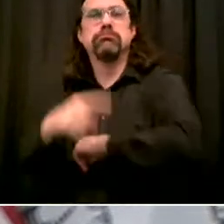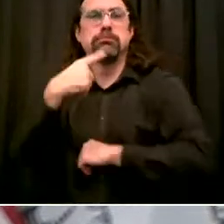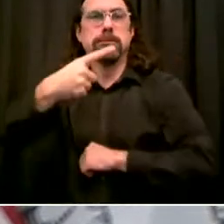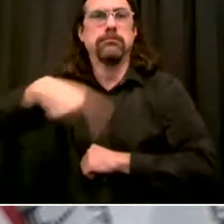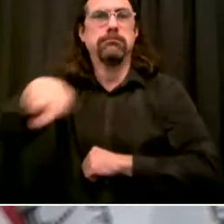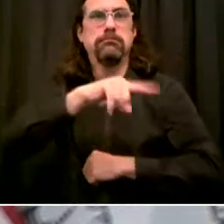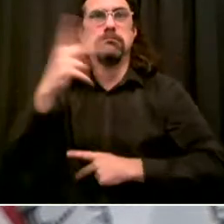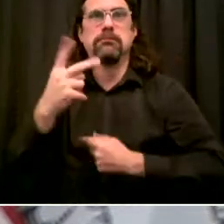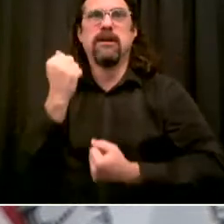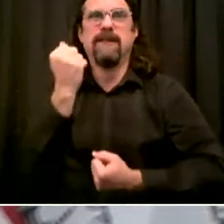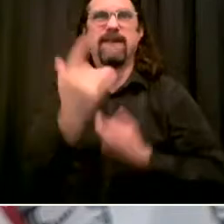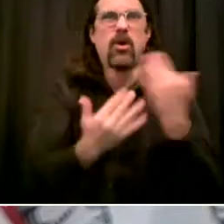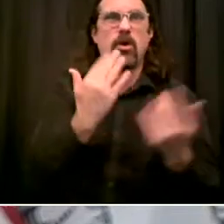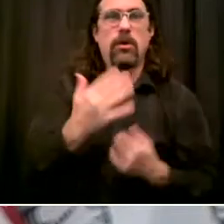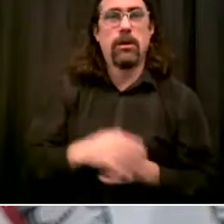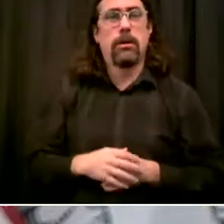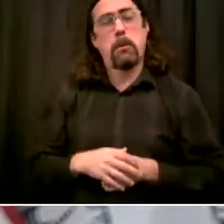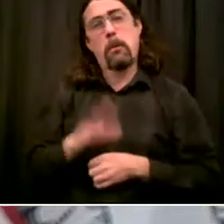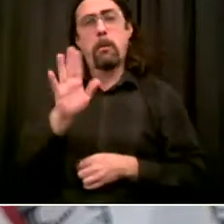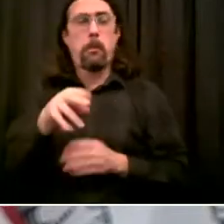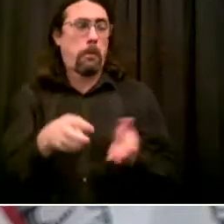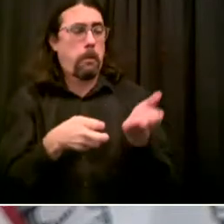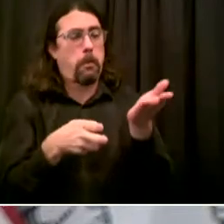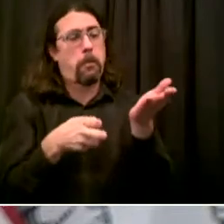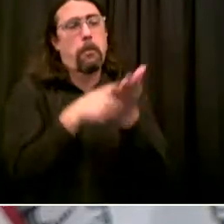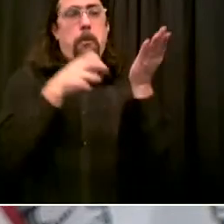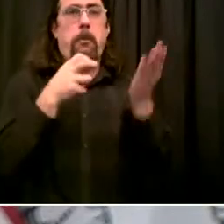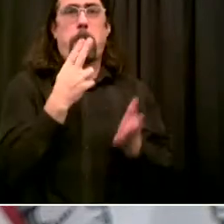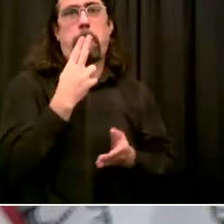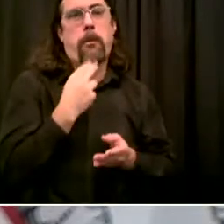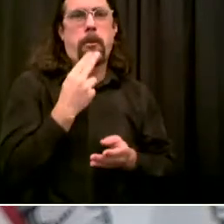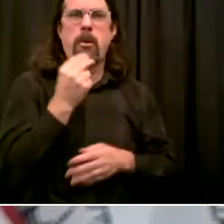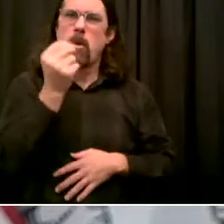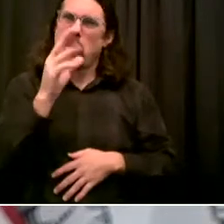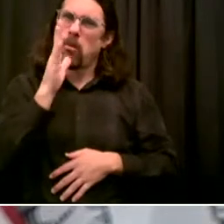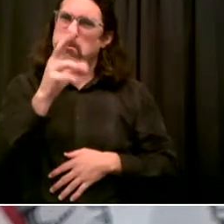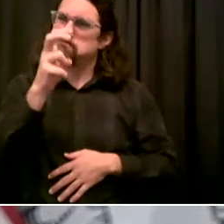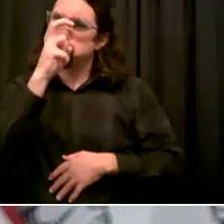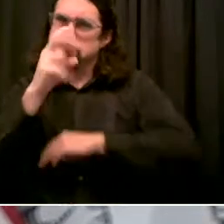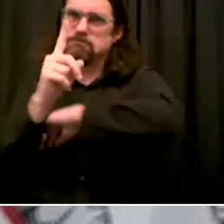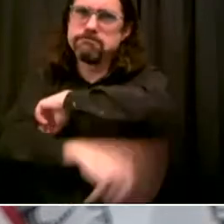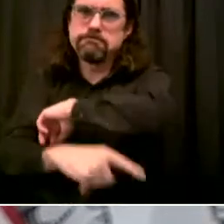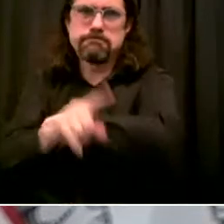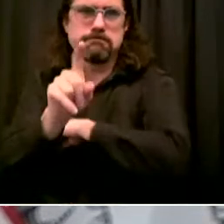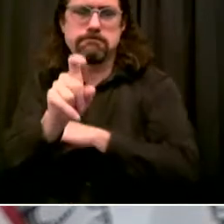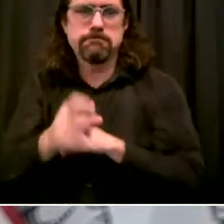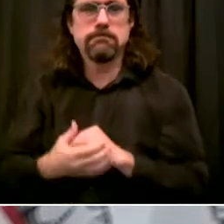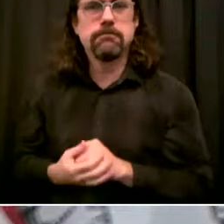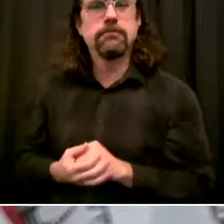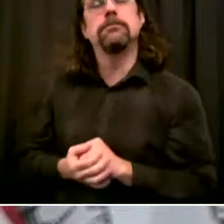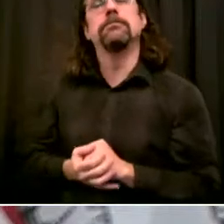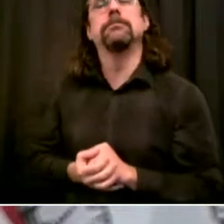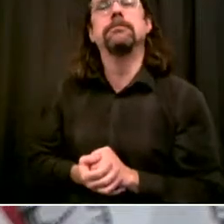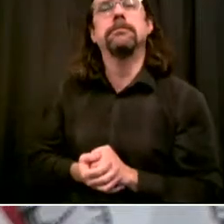SEVERELY OR WWILL THEHEY BE GIV DESK APPEARANCE TICKETS, LIKE